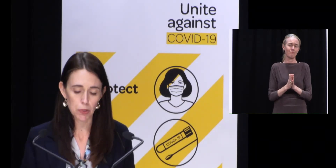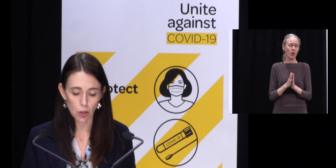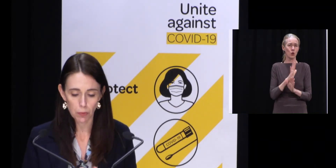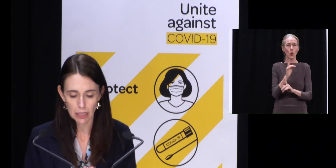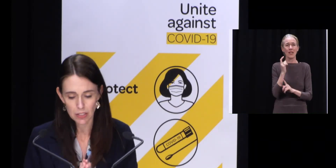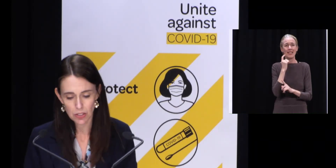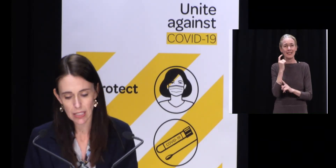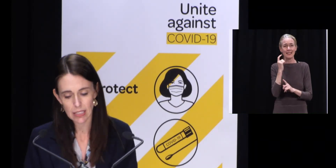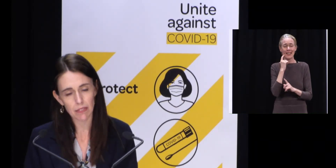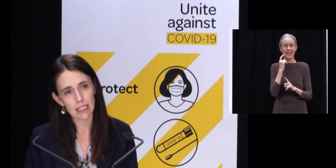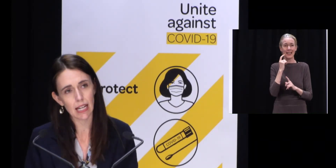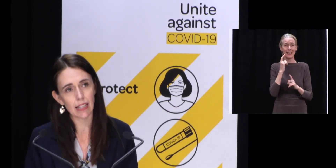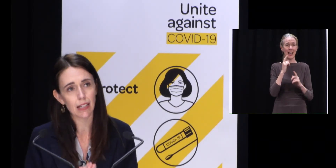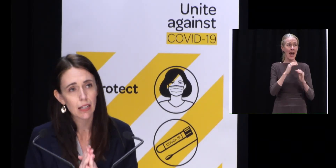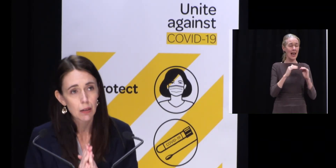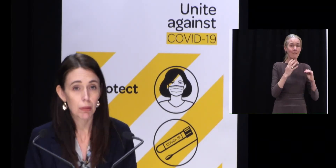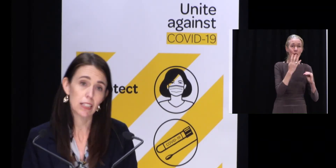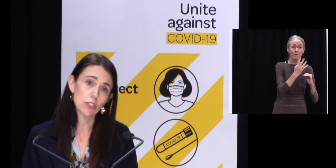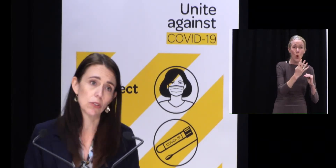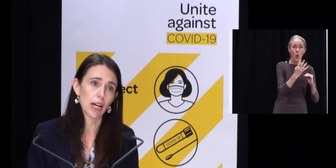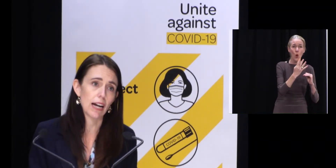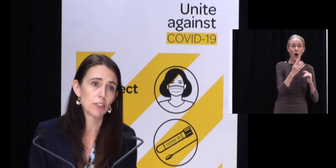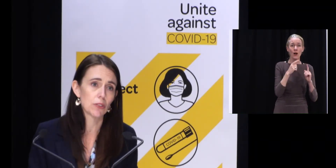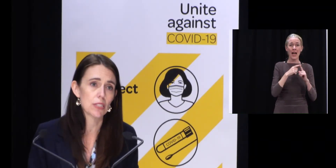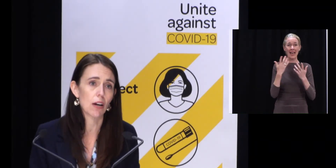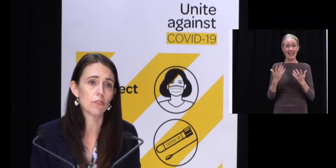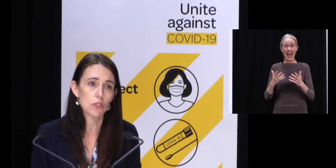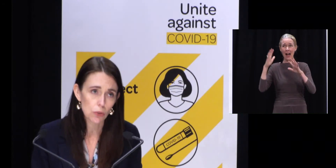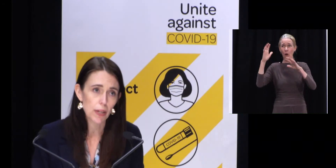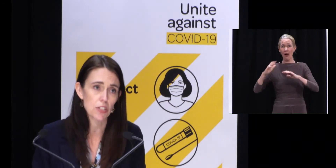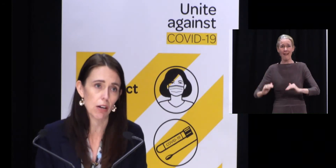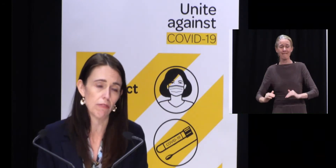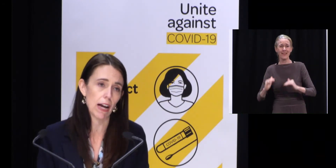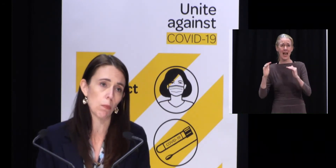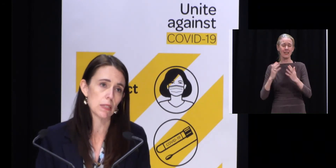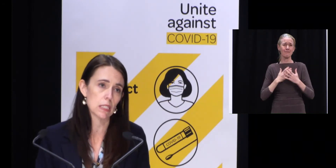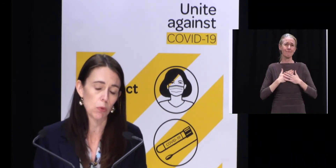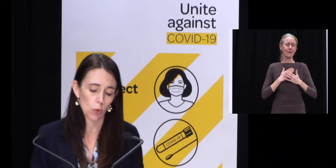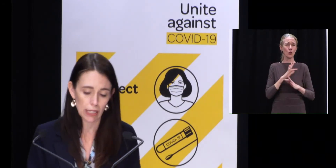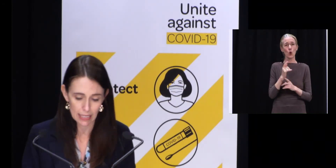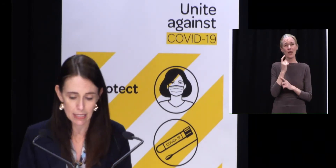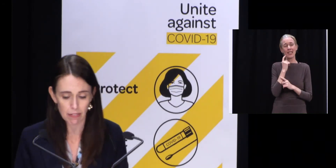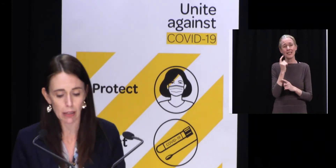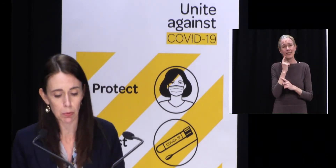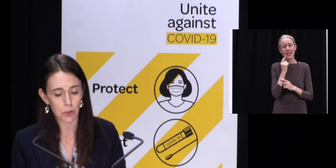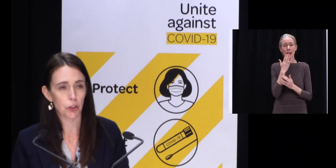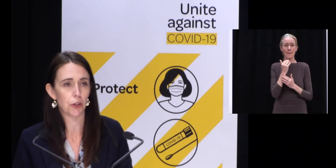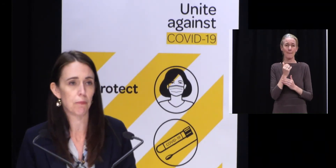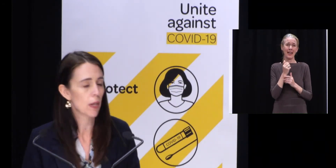their bookings for later in the